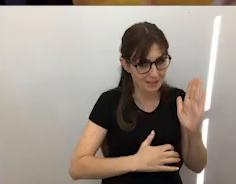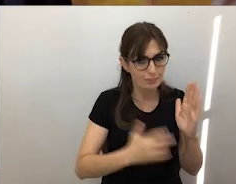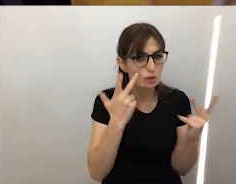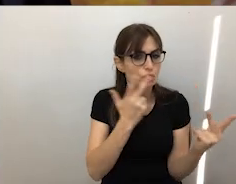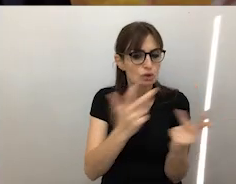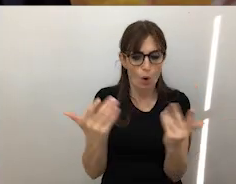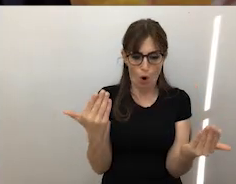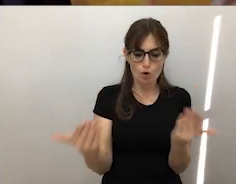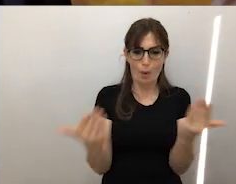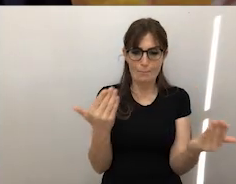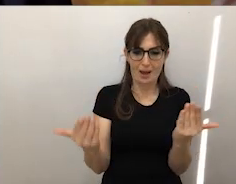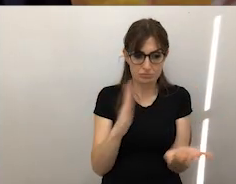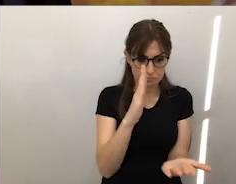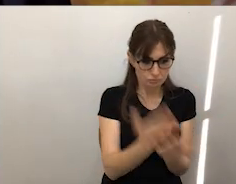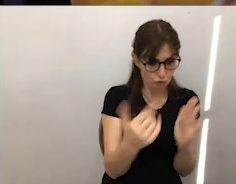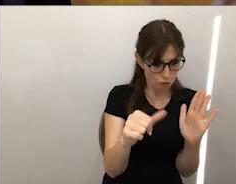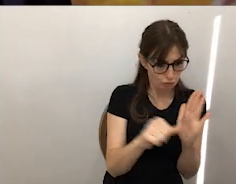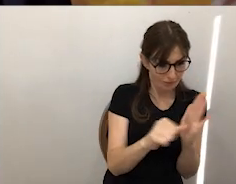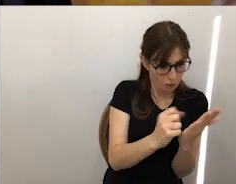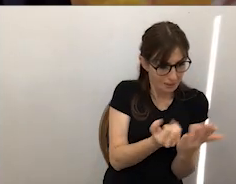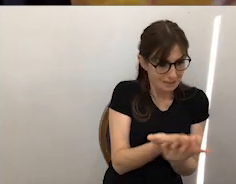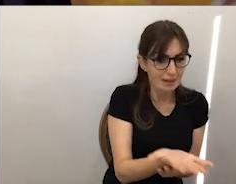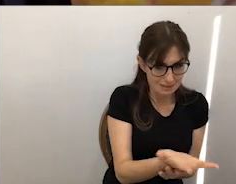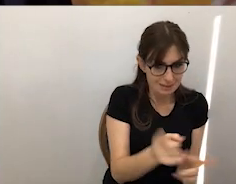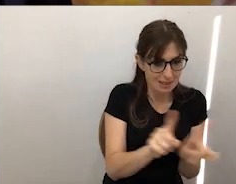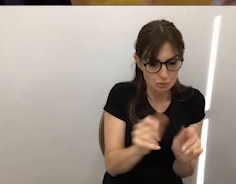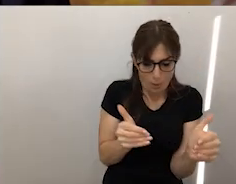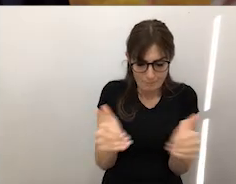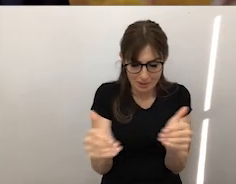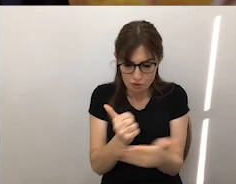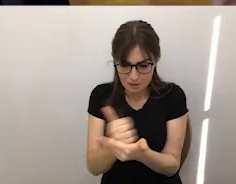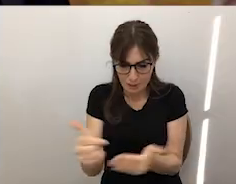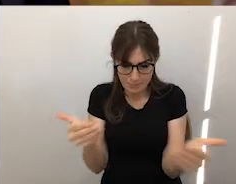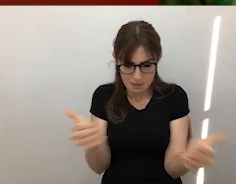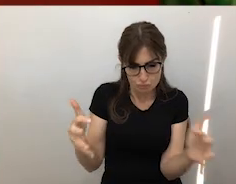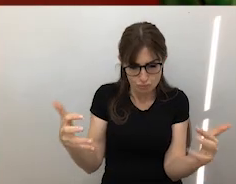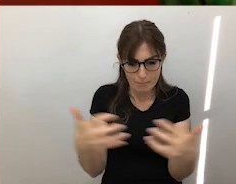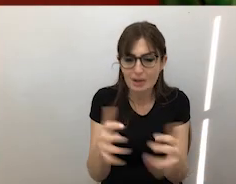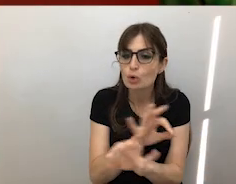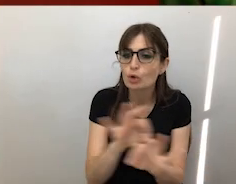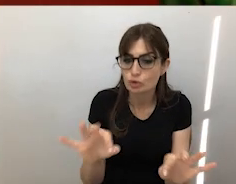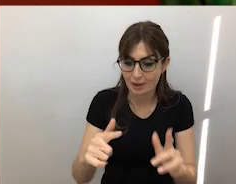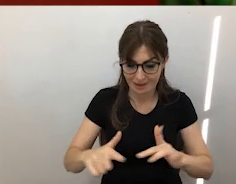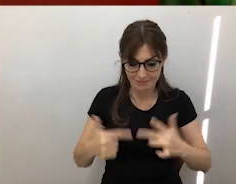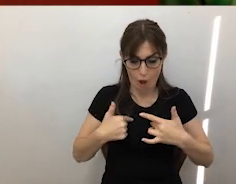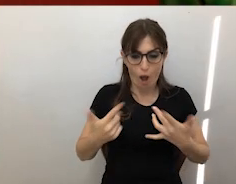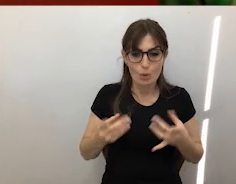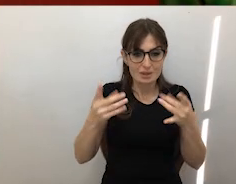to show a comparison of the actual revenue and expenses with the budgeted numbers. If I was a director of our example company,